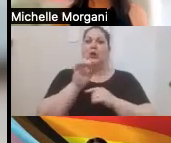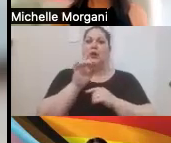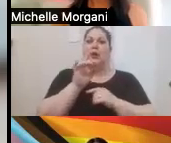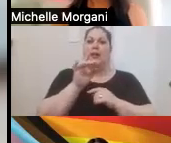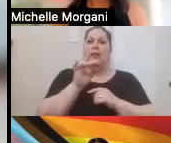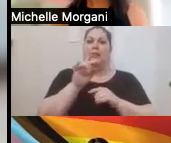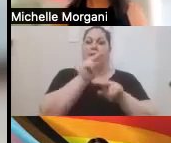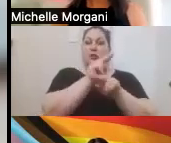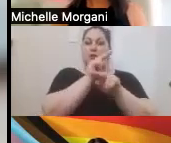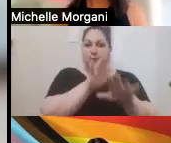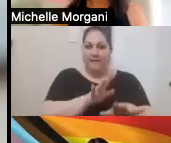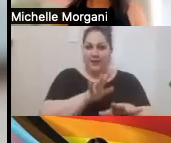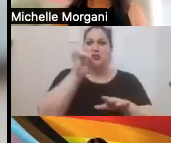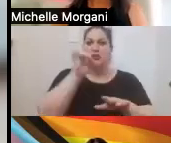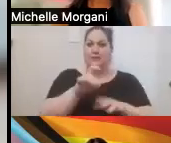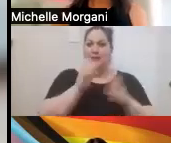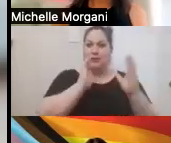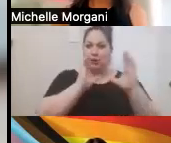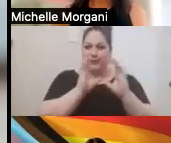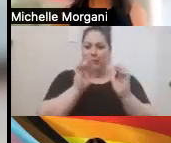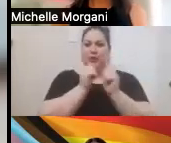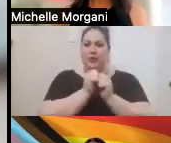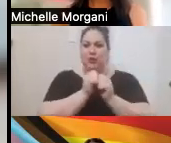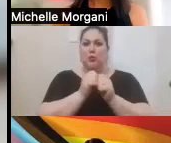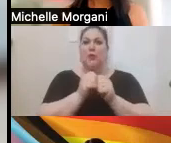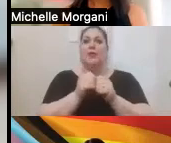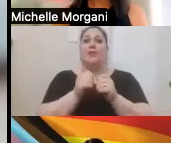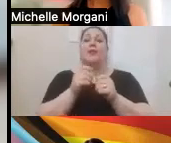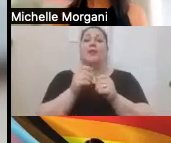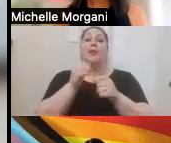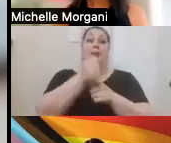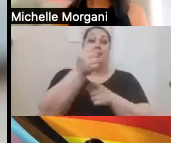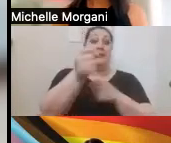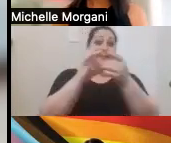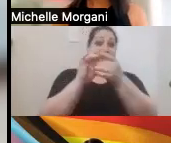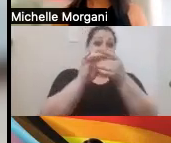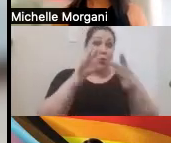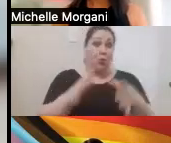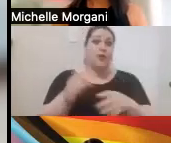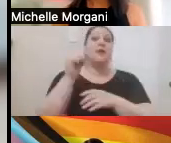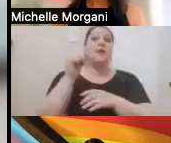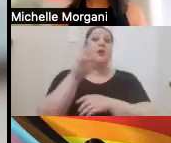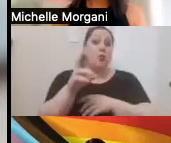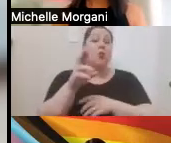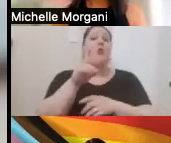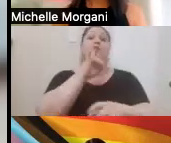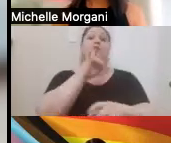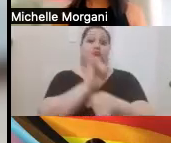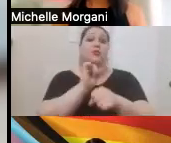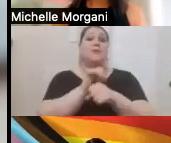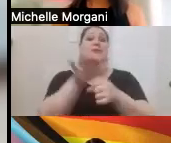either the placement coordinator or the actual placement site to determine whether